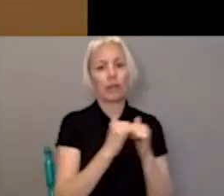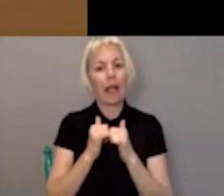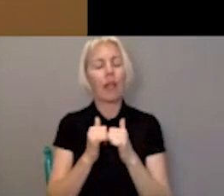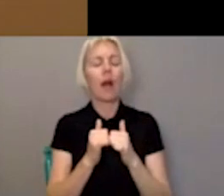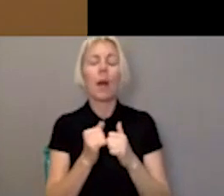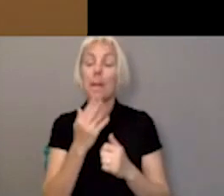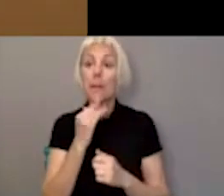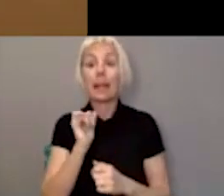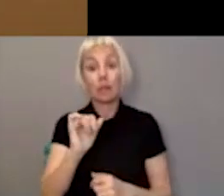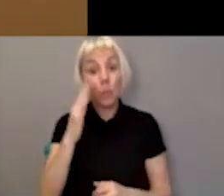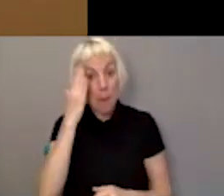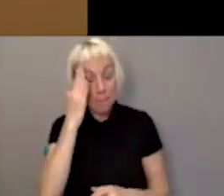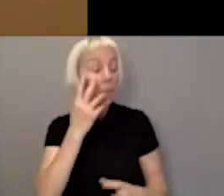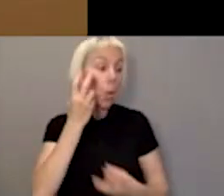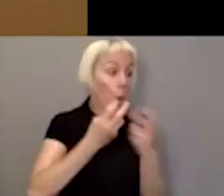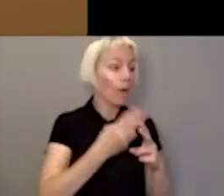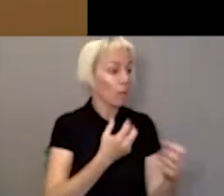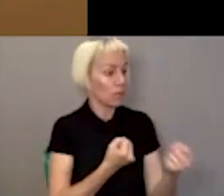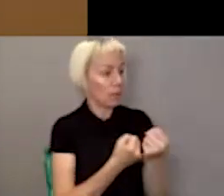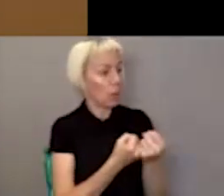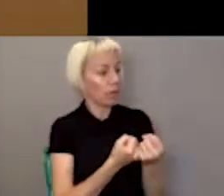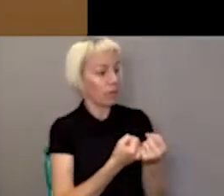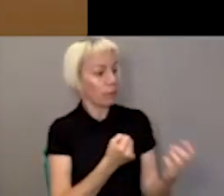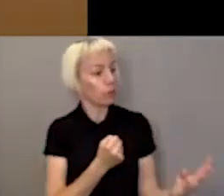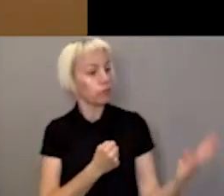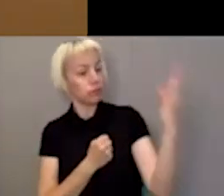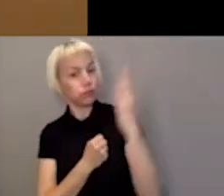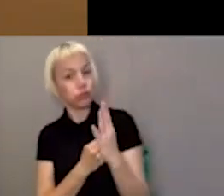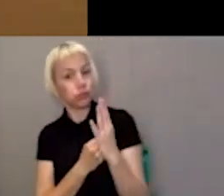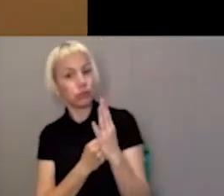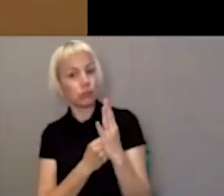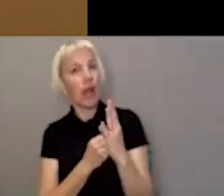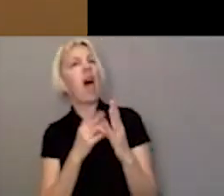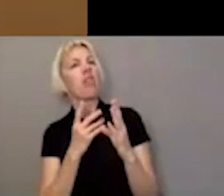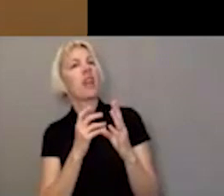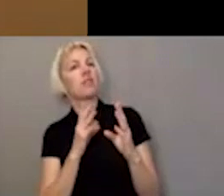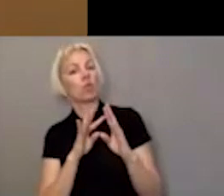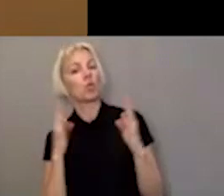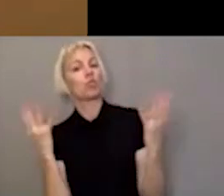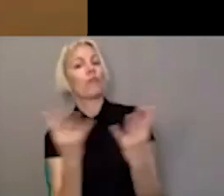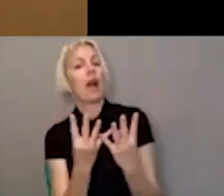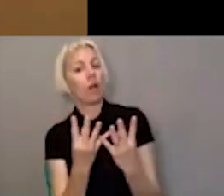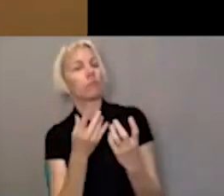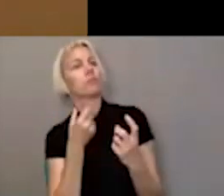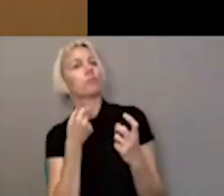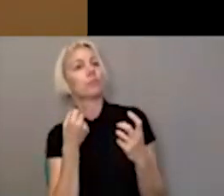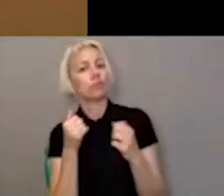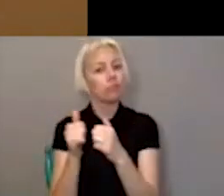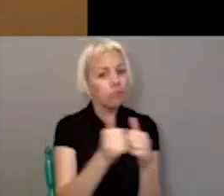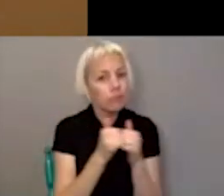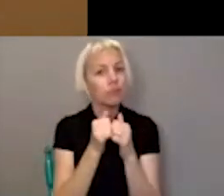you to be able to push for a certain opportunity or an issue. And also that find the people